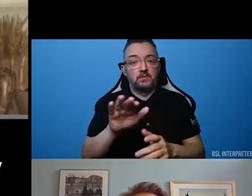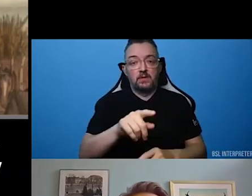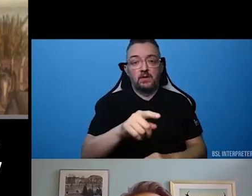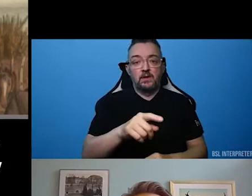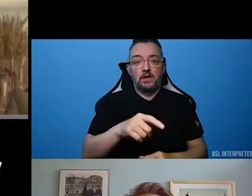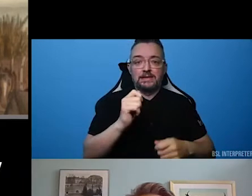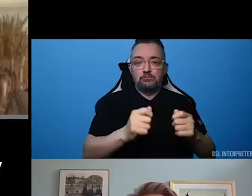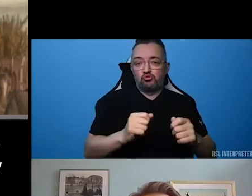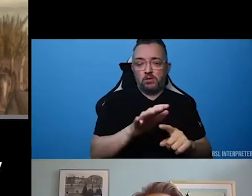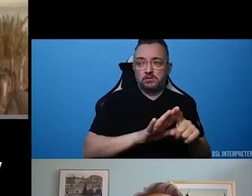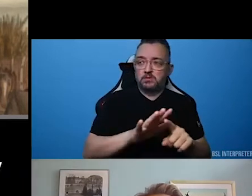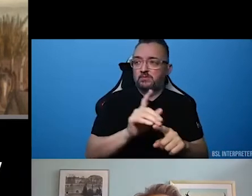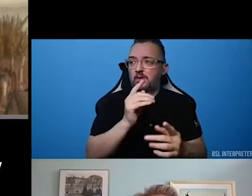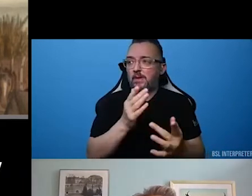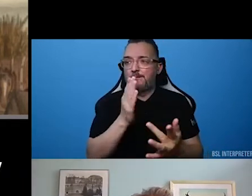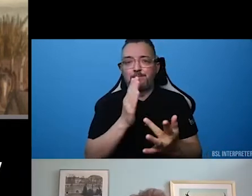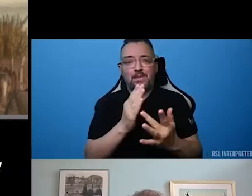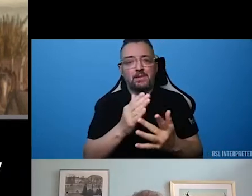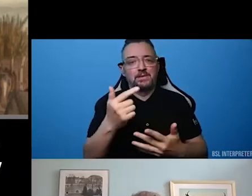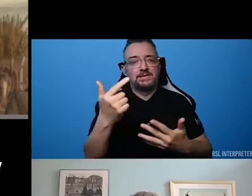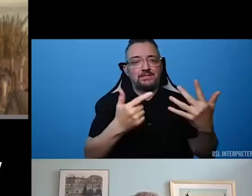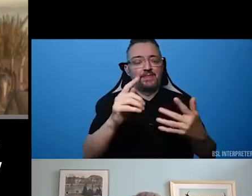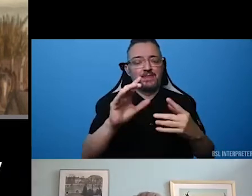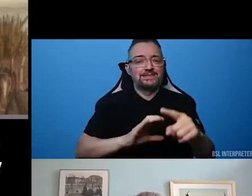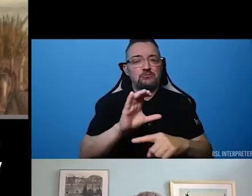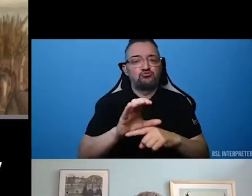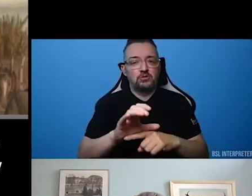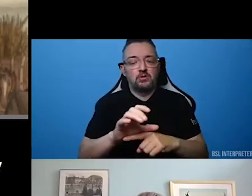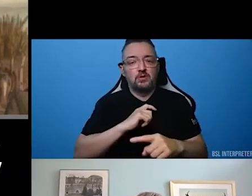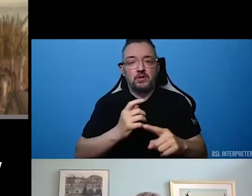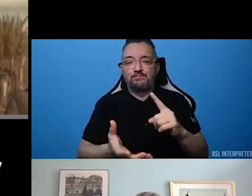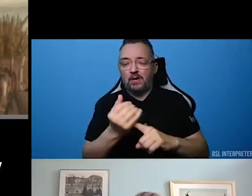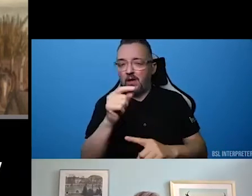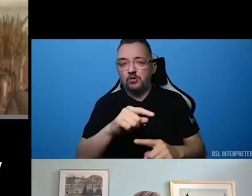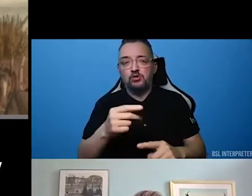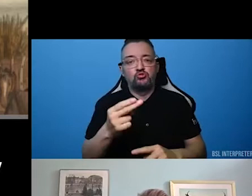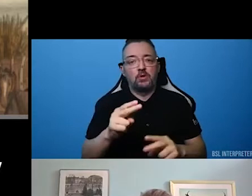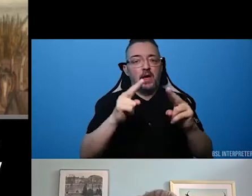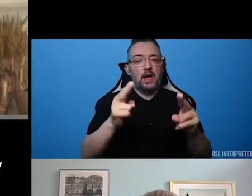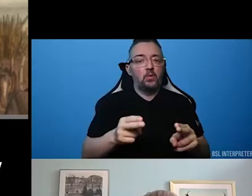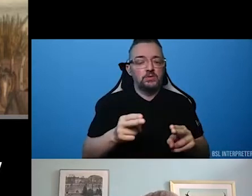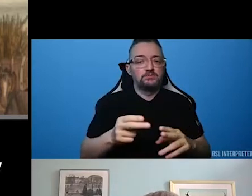goes back to the middle of the 17th century. We can find sugar houses founded in the 1660s